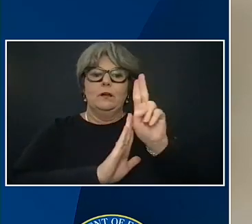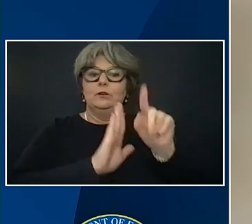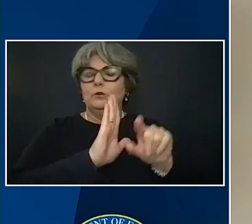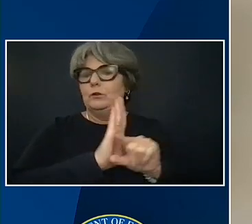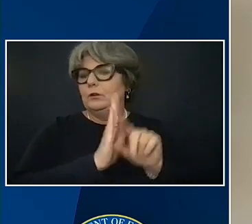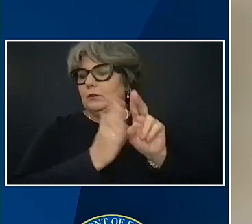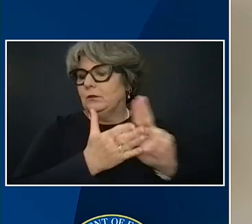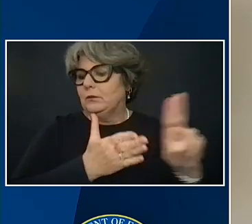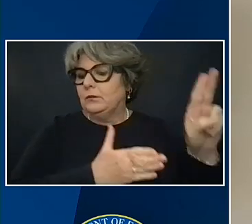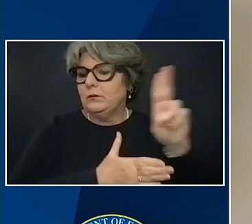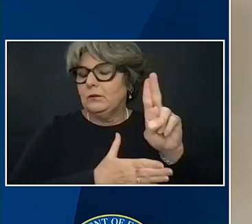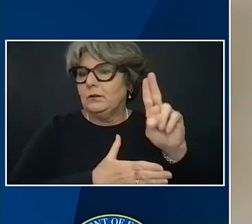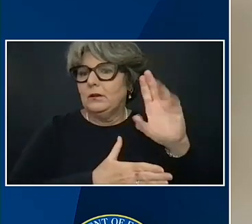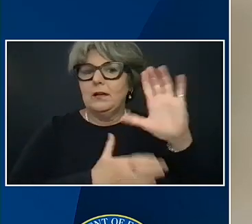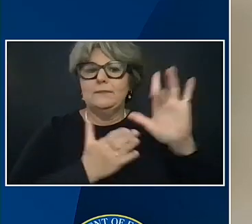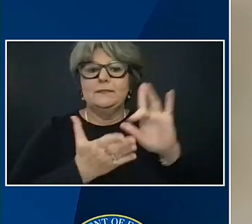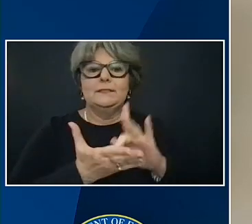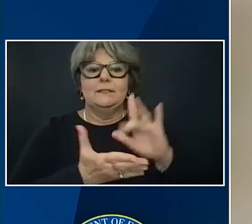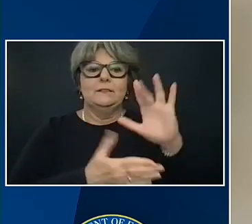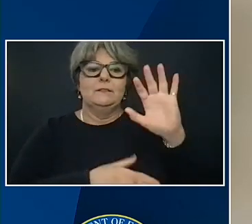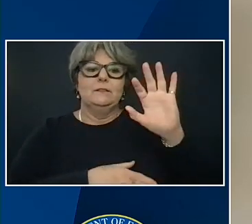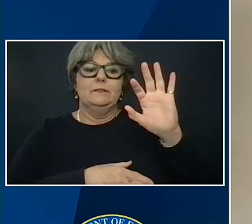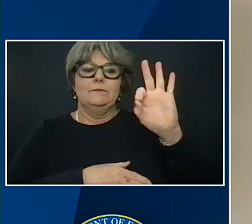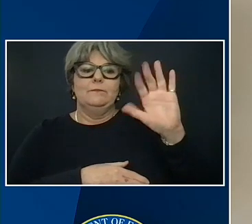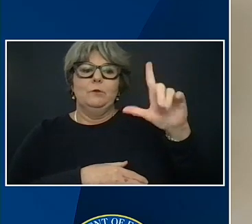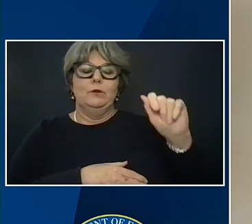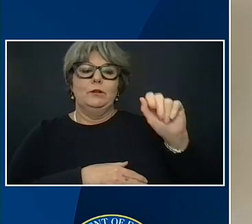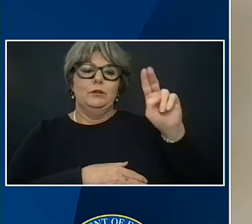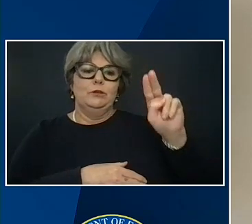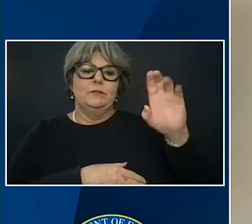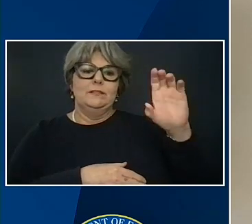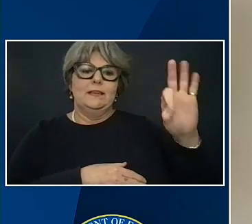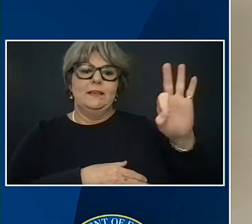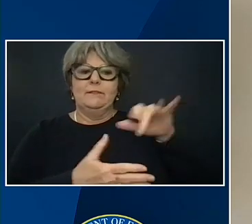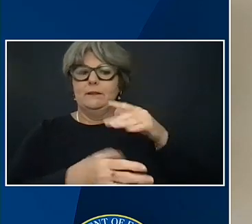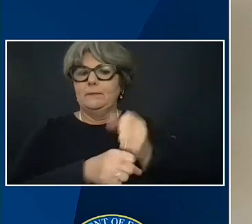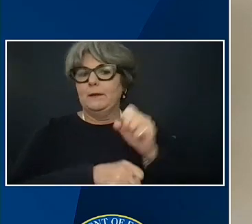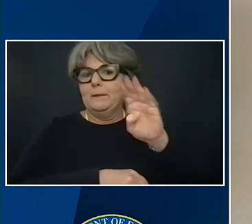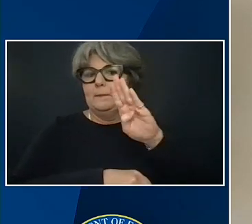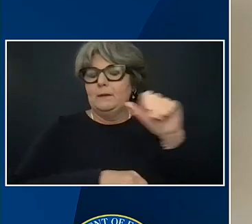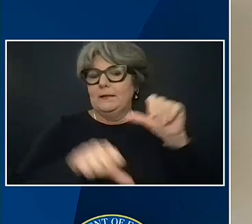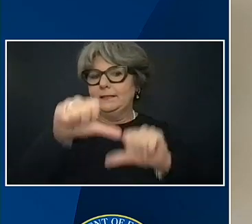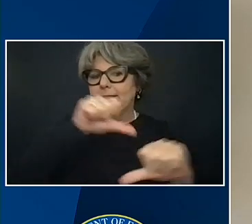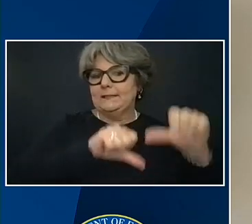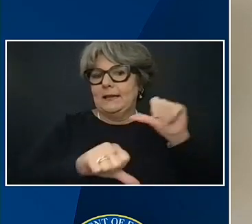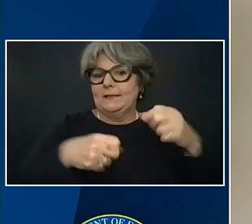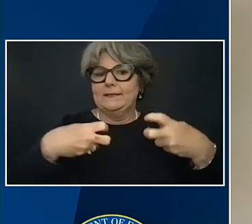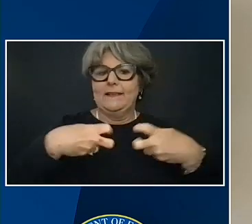Central Florida or UCF, and I'm studying to receive my bachelor's in science in physics with minors in computer science